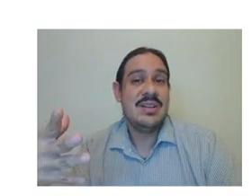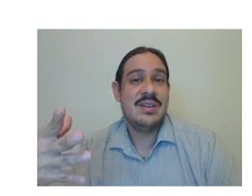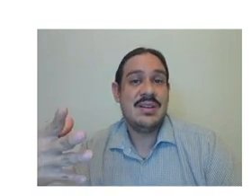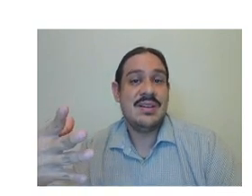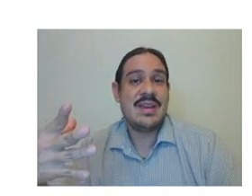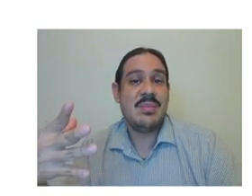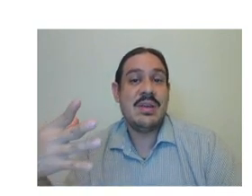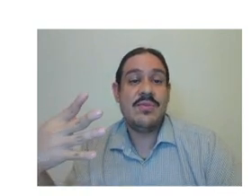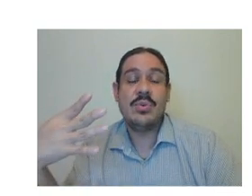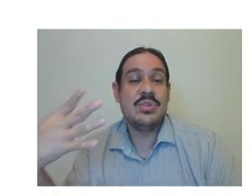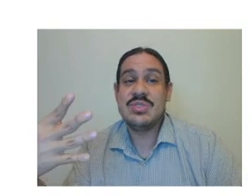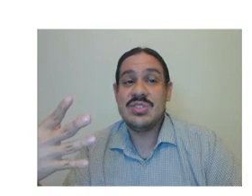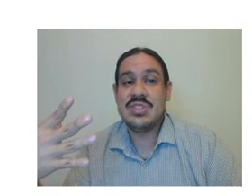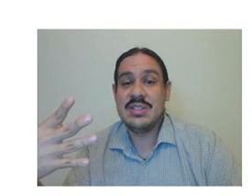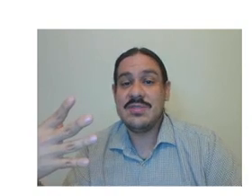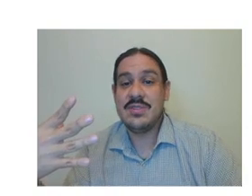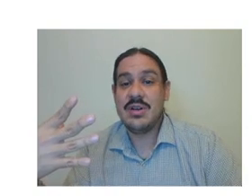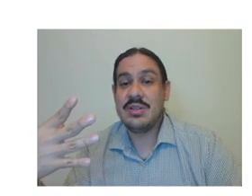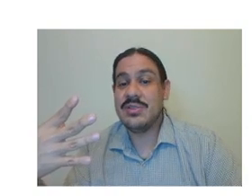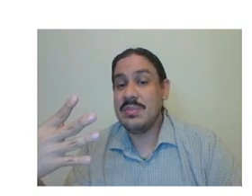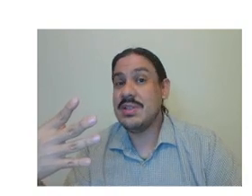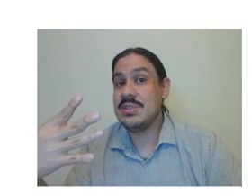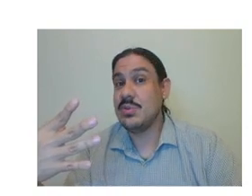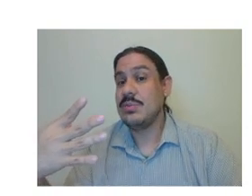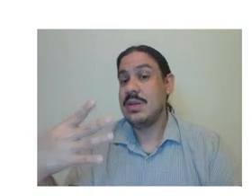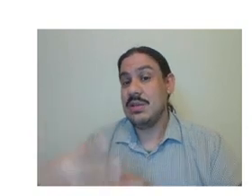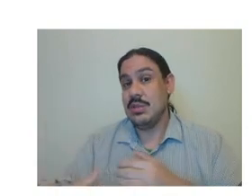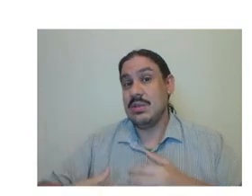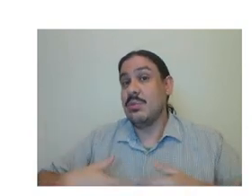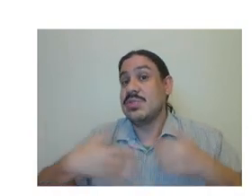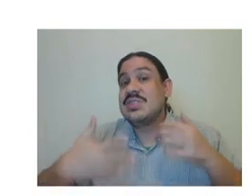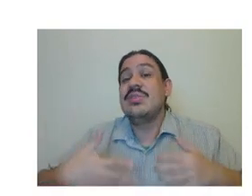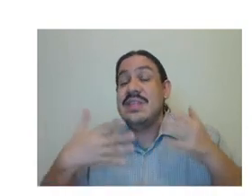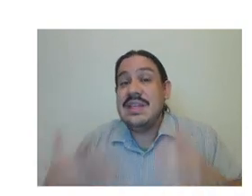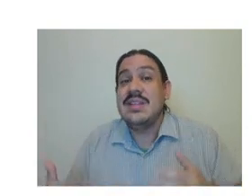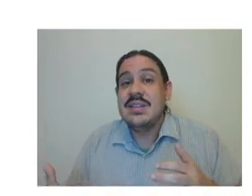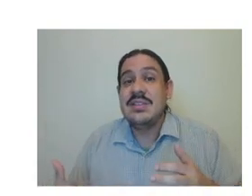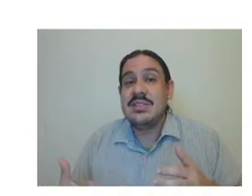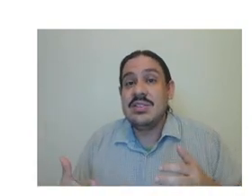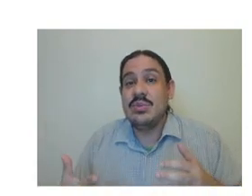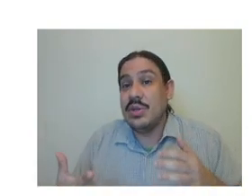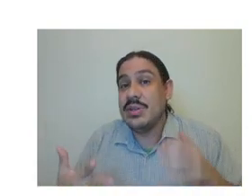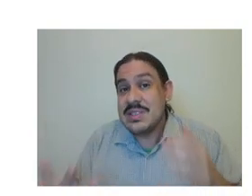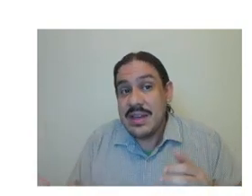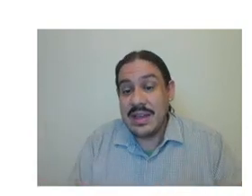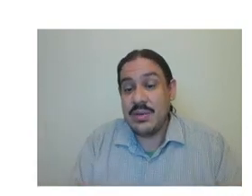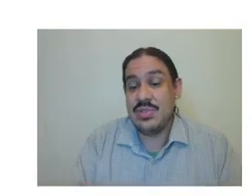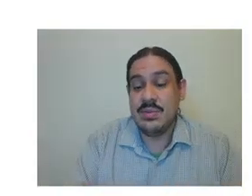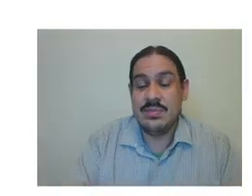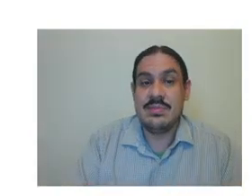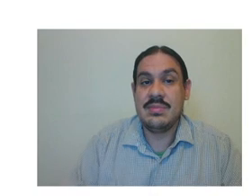but most importantly same as